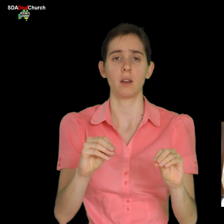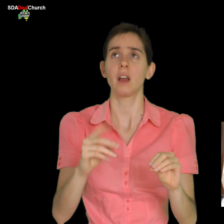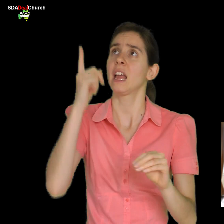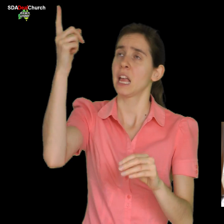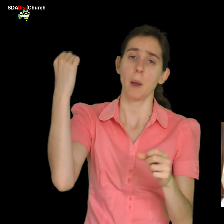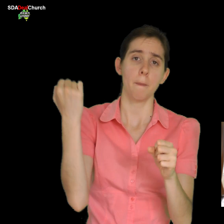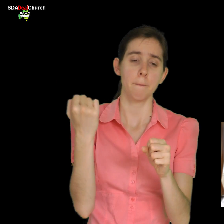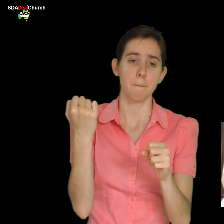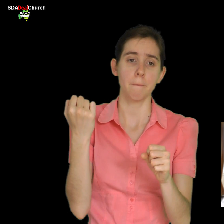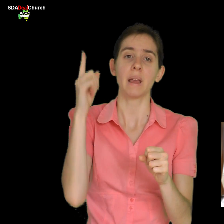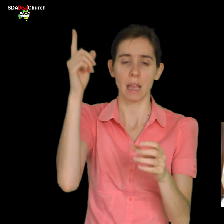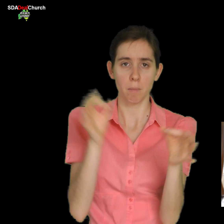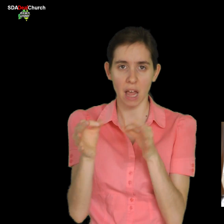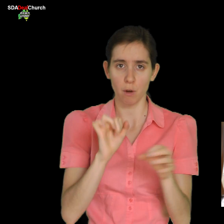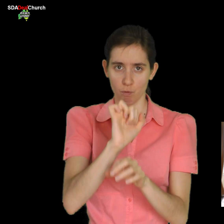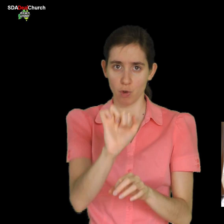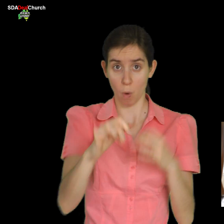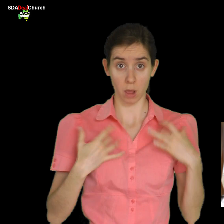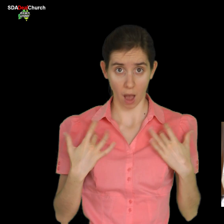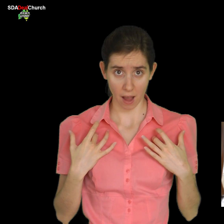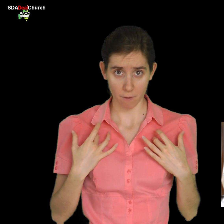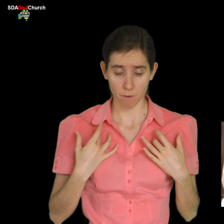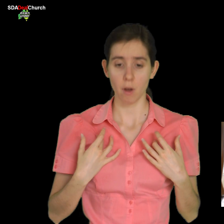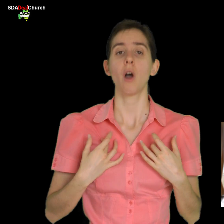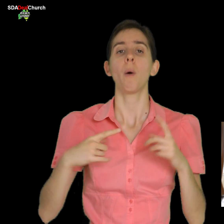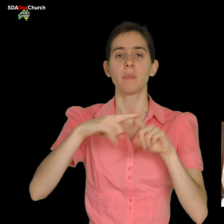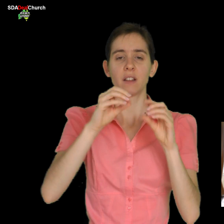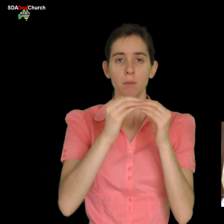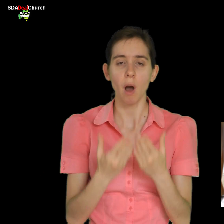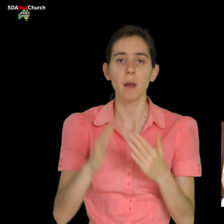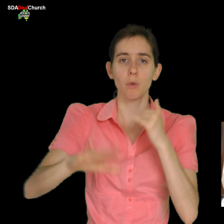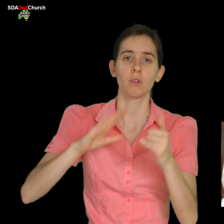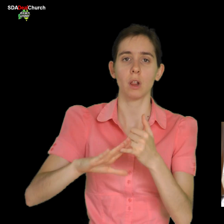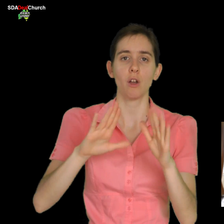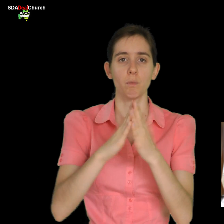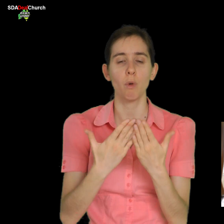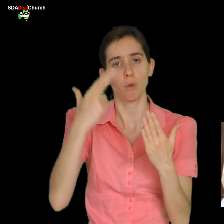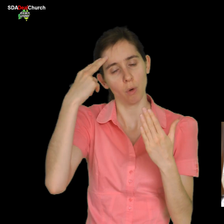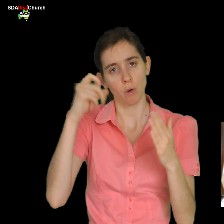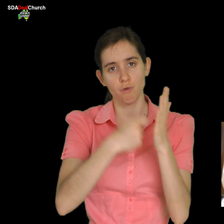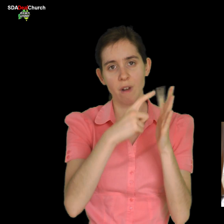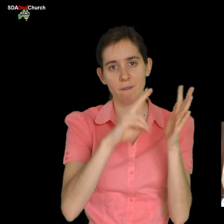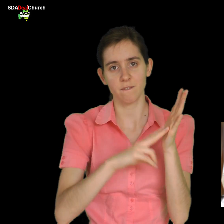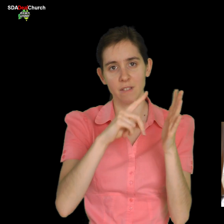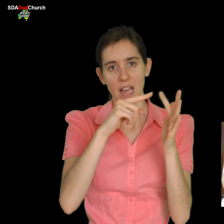God plan for your existence, the Bible's last book, Revelation, claims He has a plan for a new earth